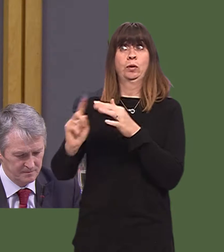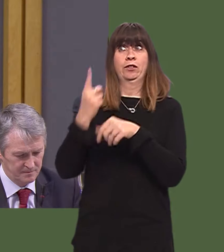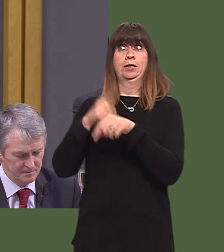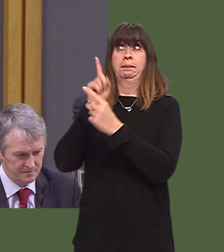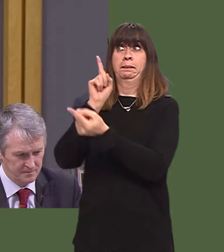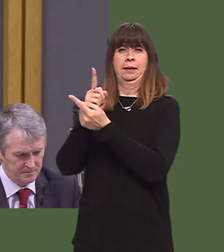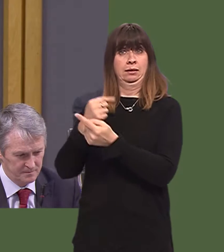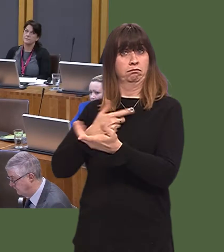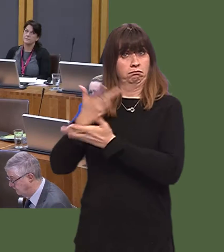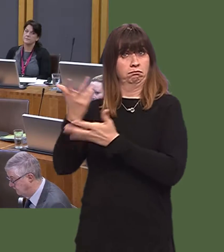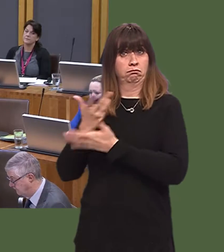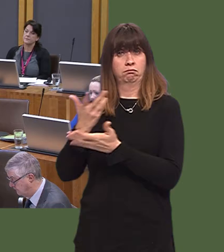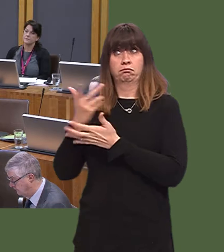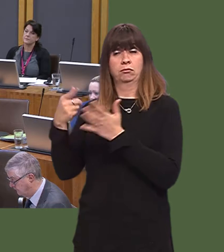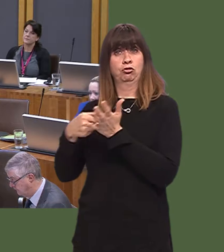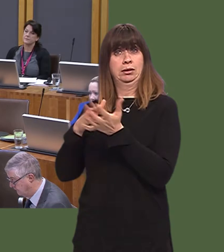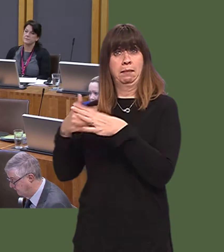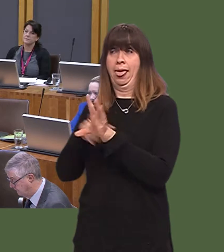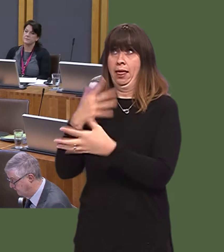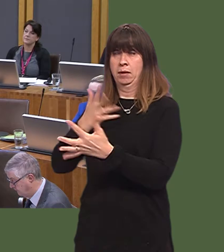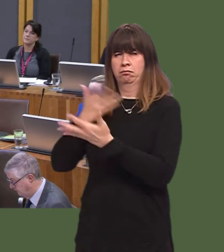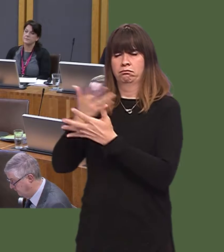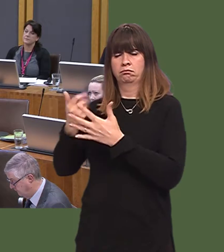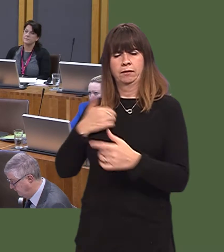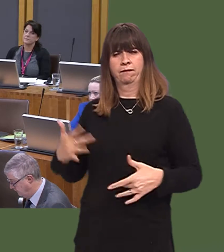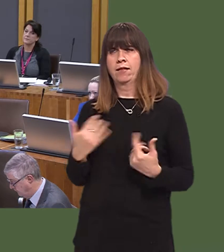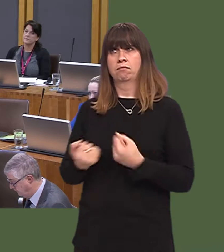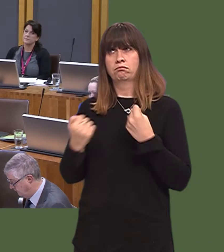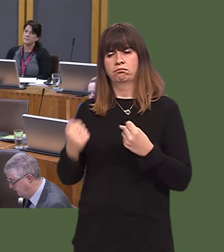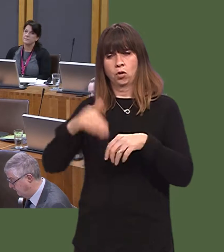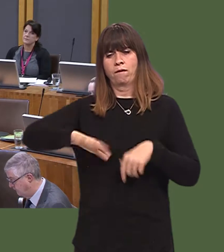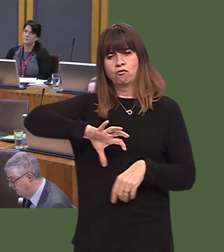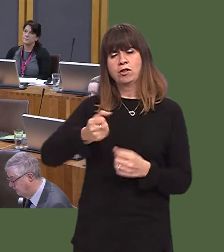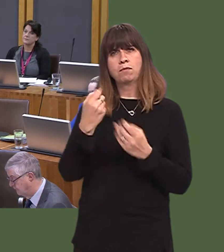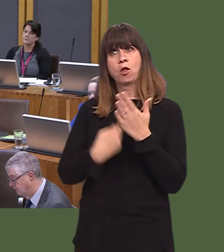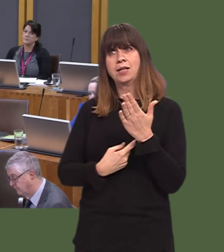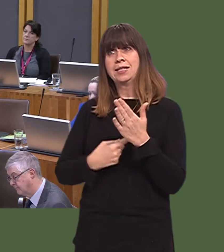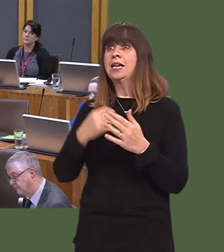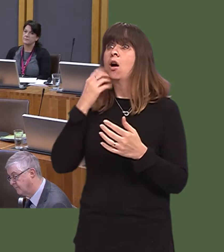And we have been very clear about all our priorities, including regional policy, at each Joint Ministerial Committee since.